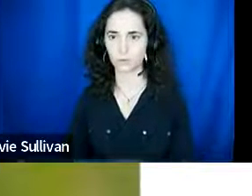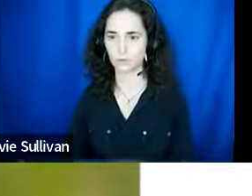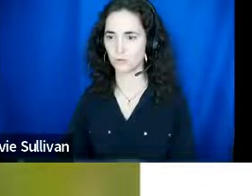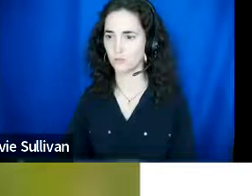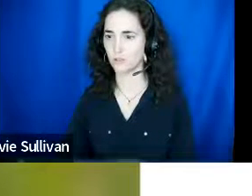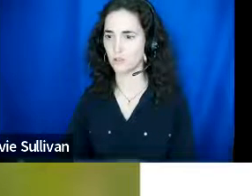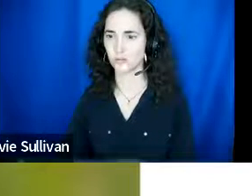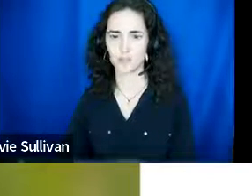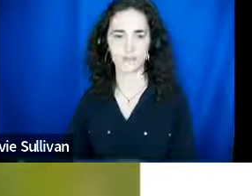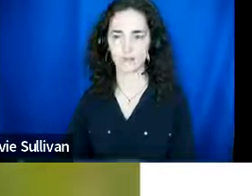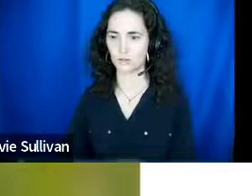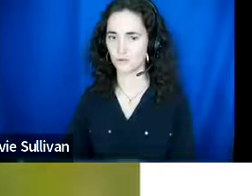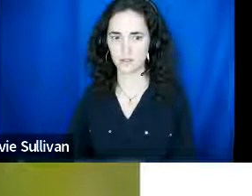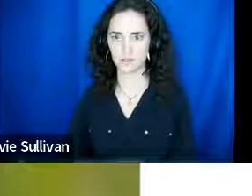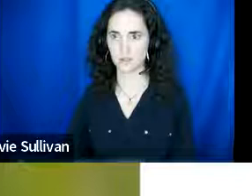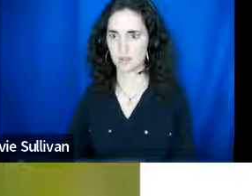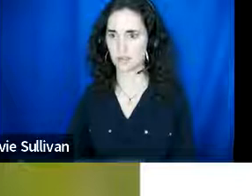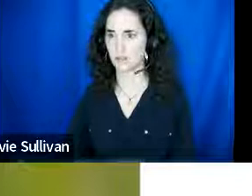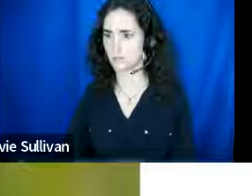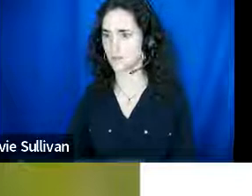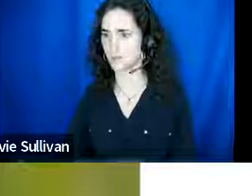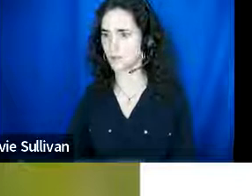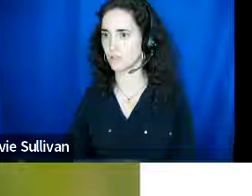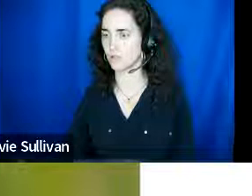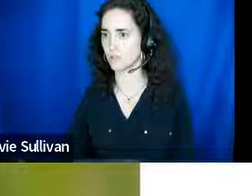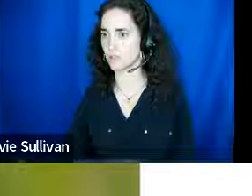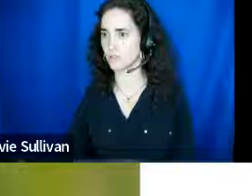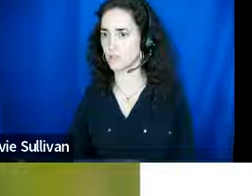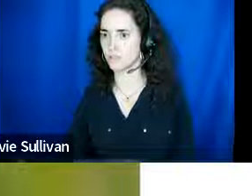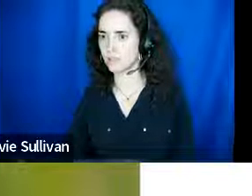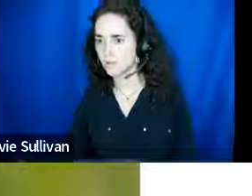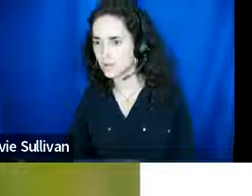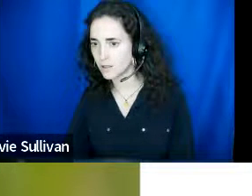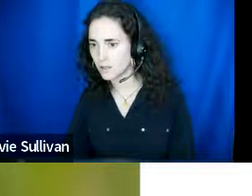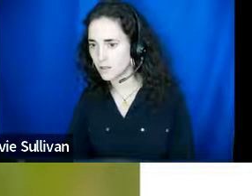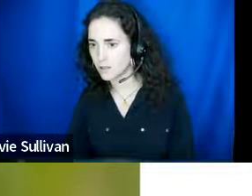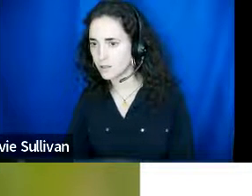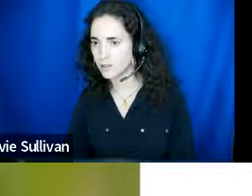should be able to see this, and I should be able to see you in just a minute.